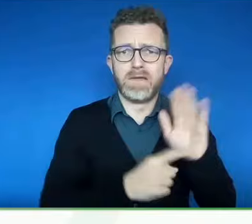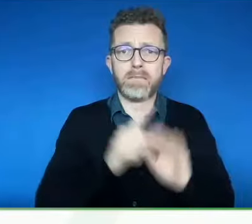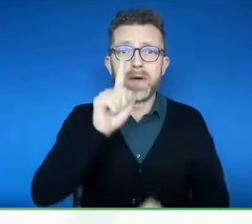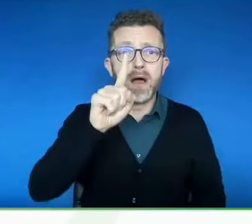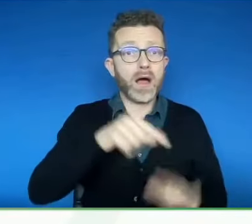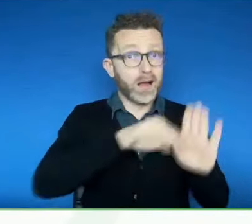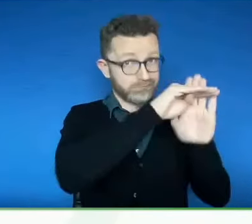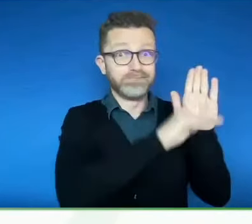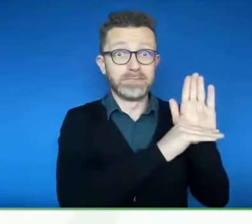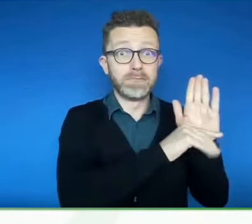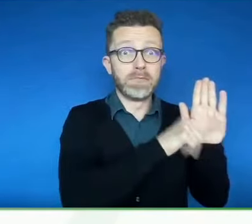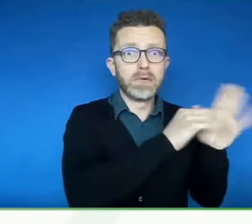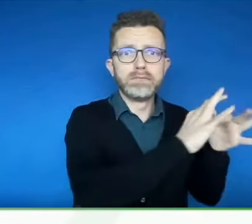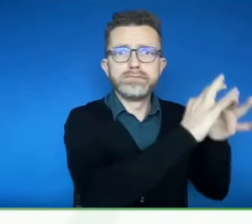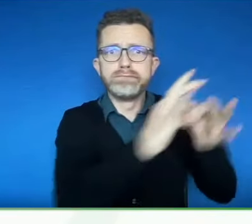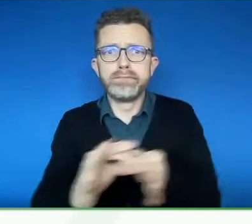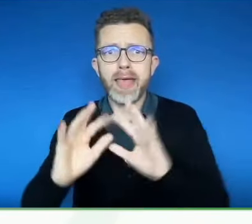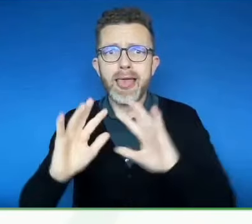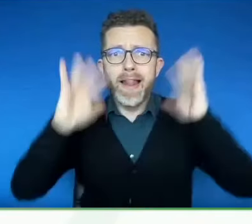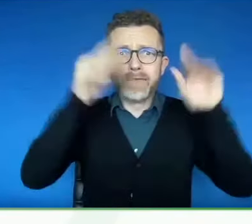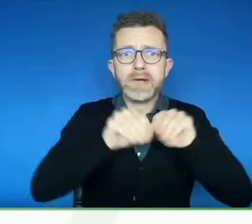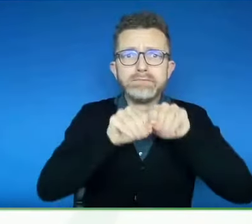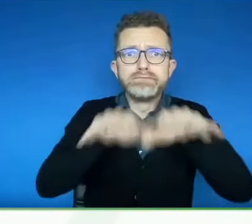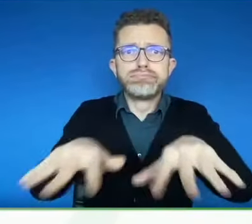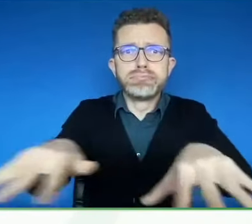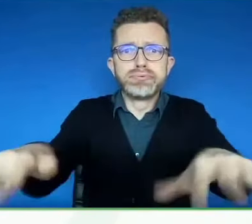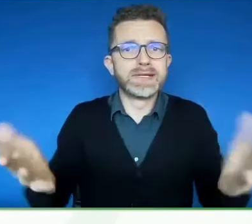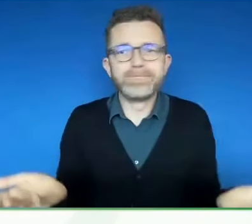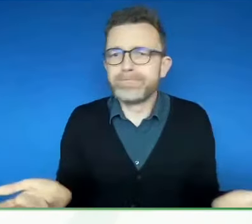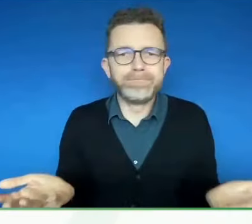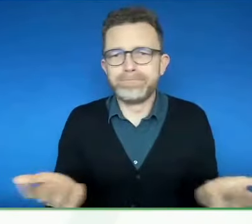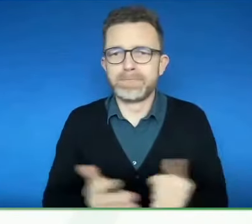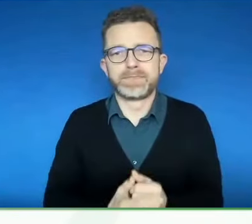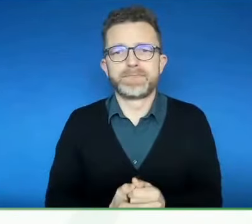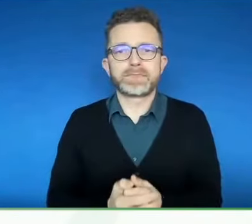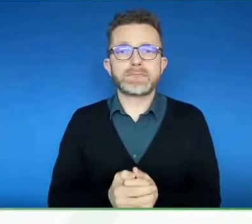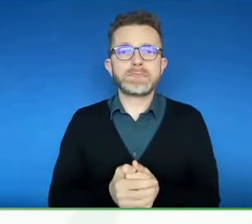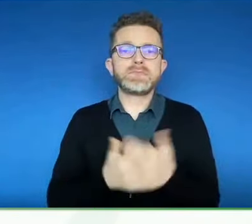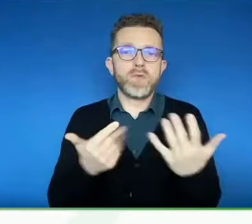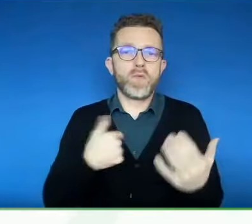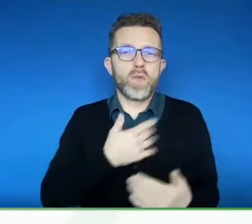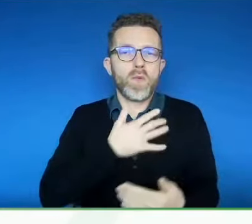But it does not scratch the inherent issue, which is persons